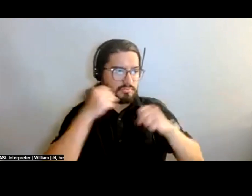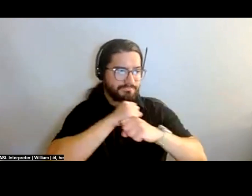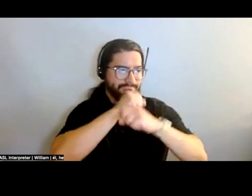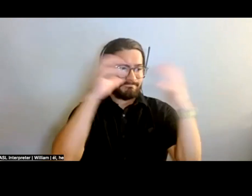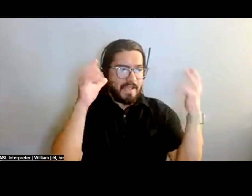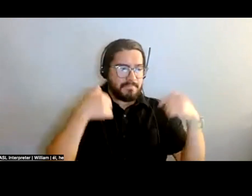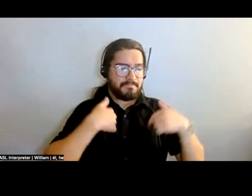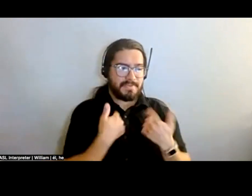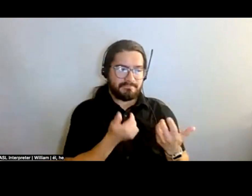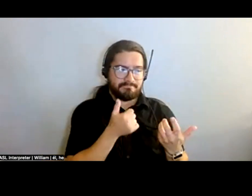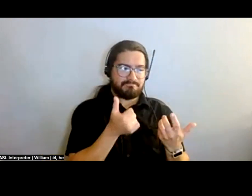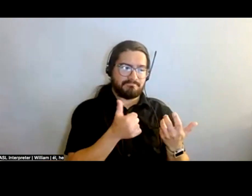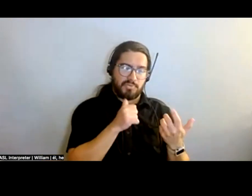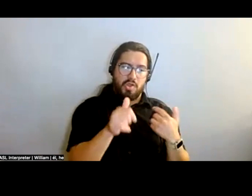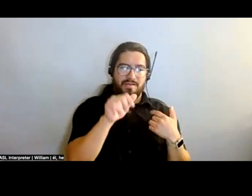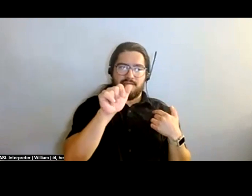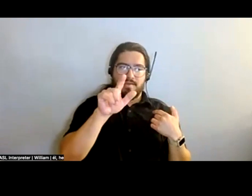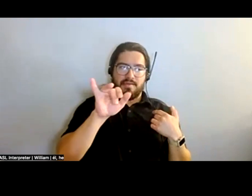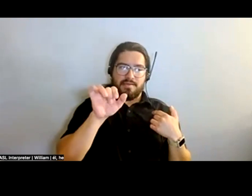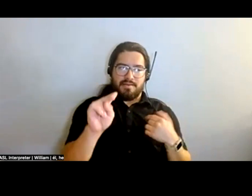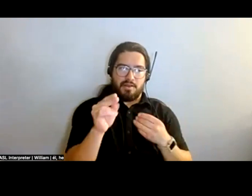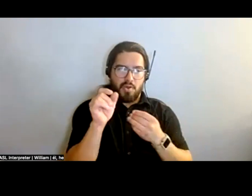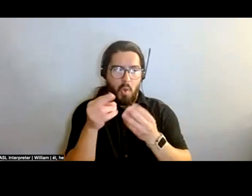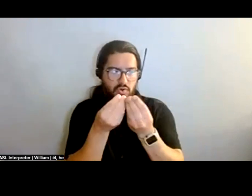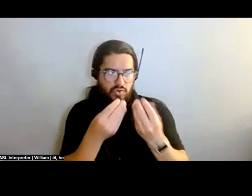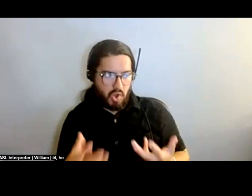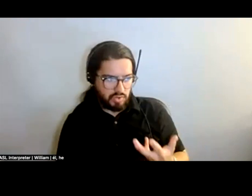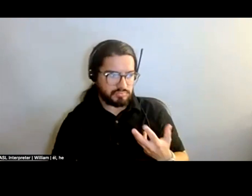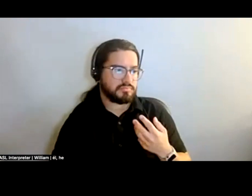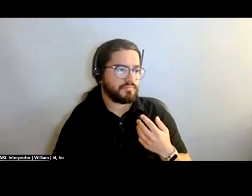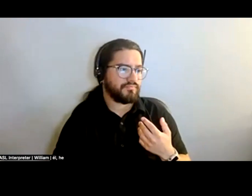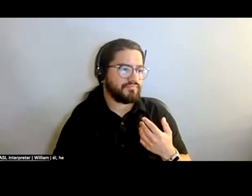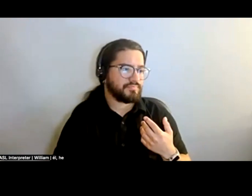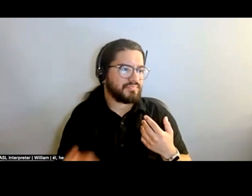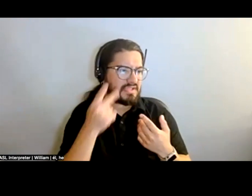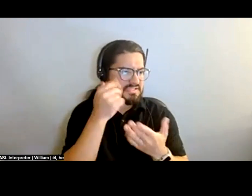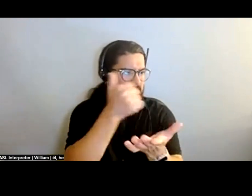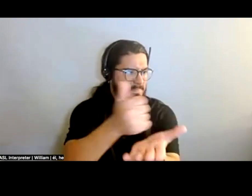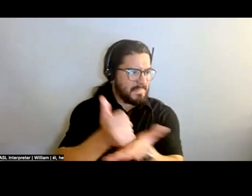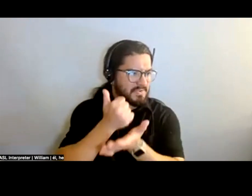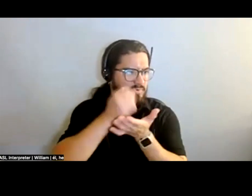to be one of those women printed on cardboard mutilated perhaps missing, smiling